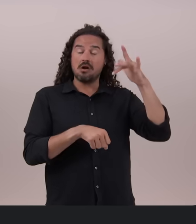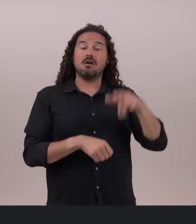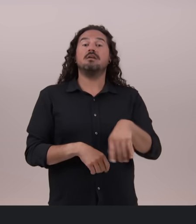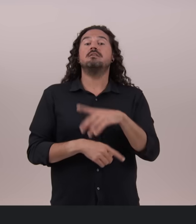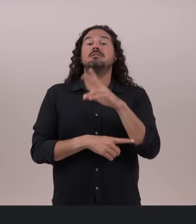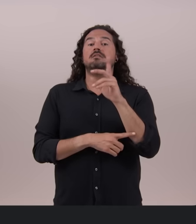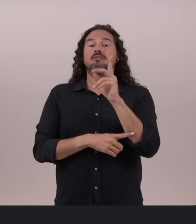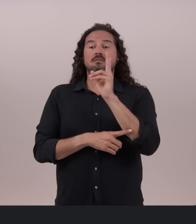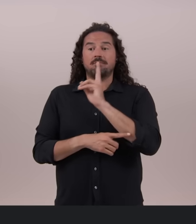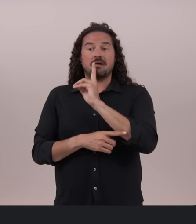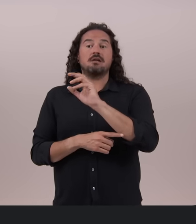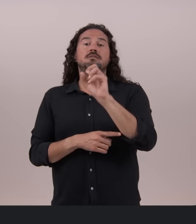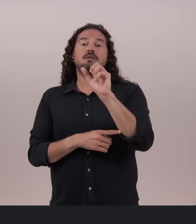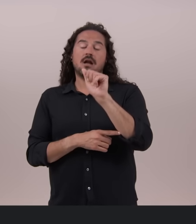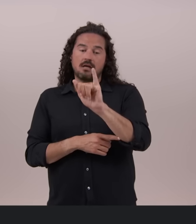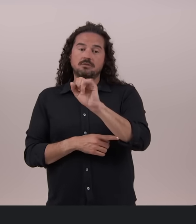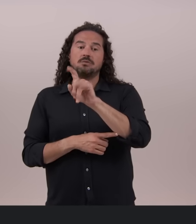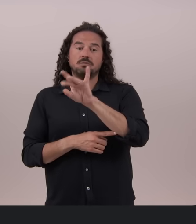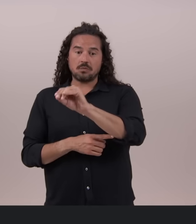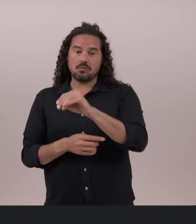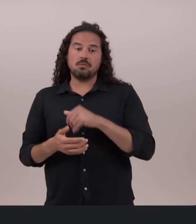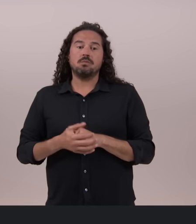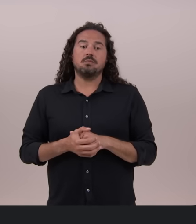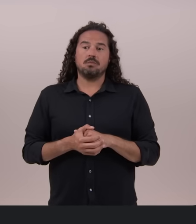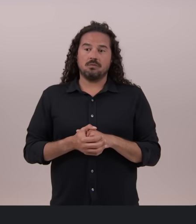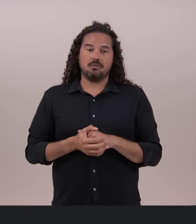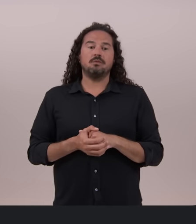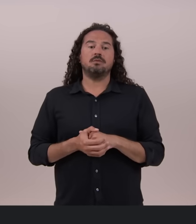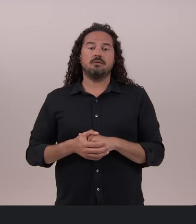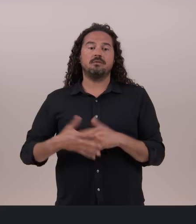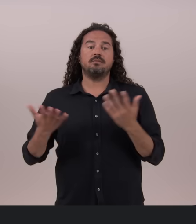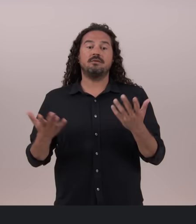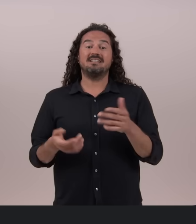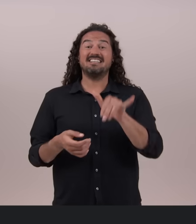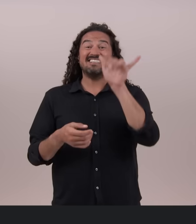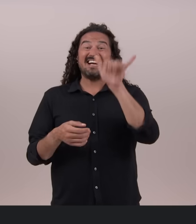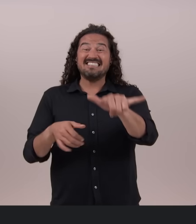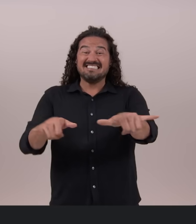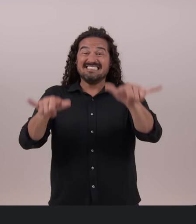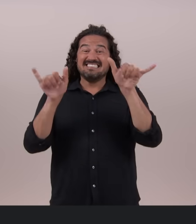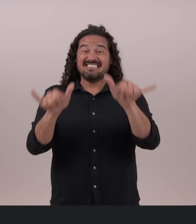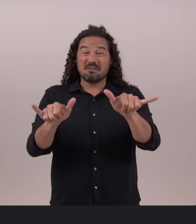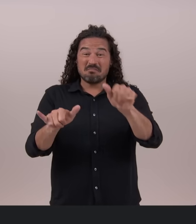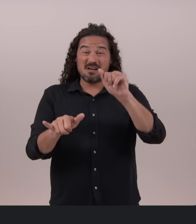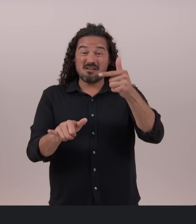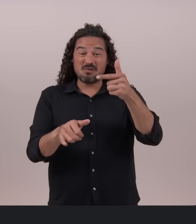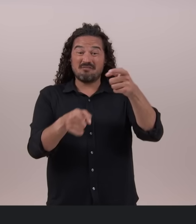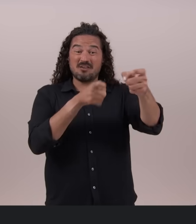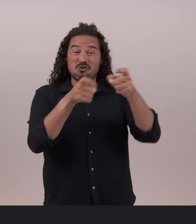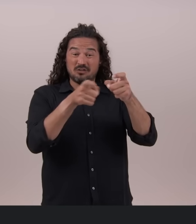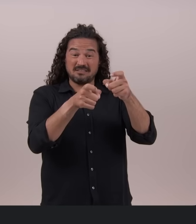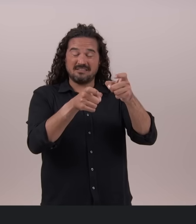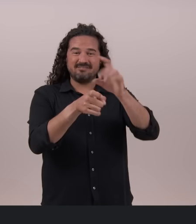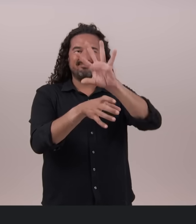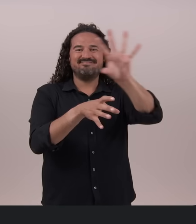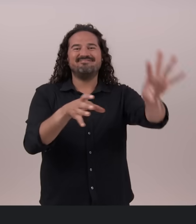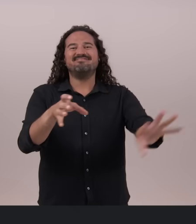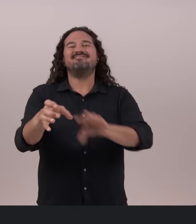And today, we're making that same Antigravity harness available to you, with managed agents in the Gemini API.